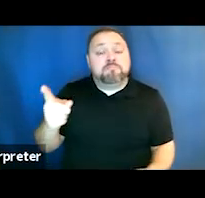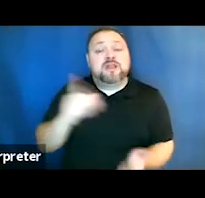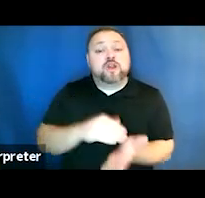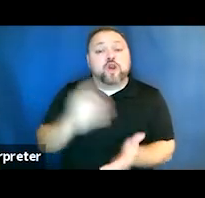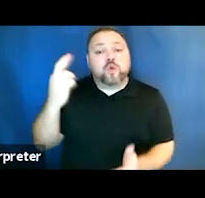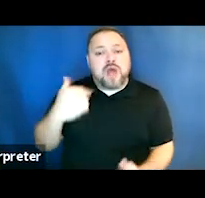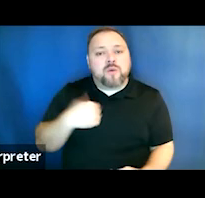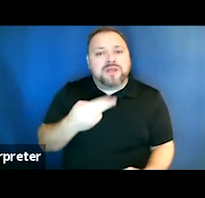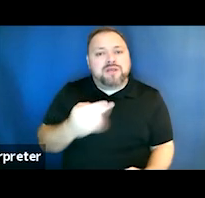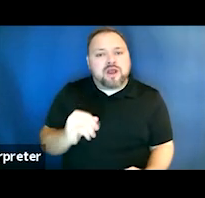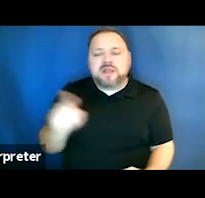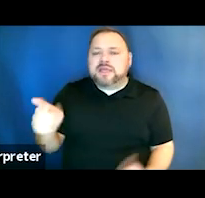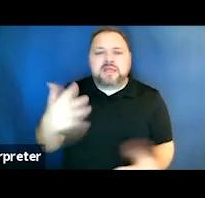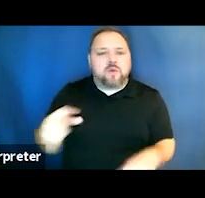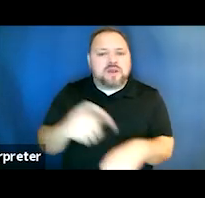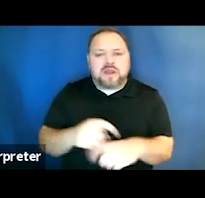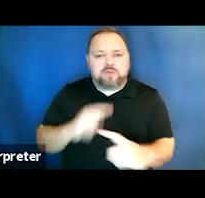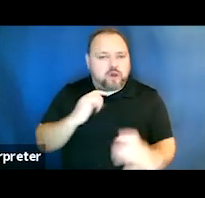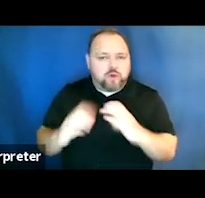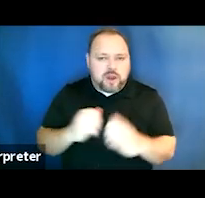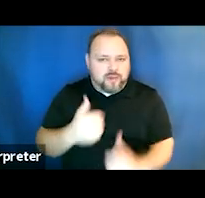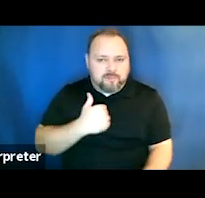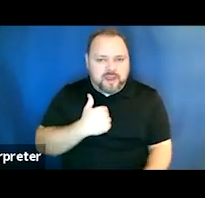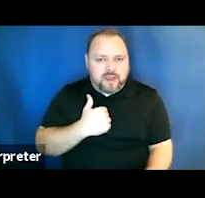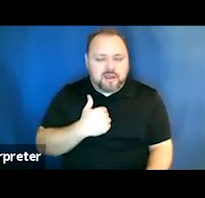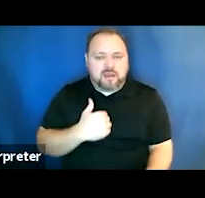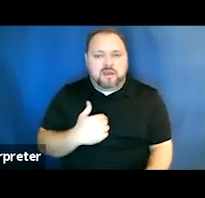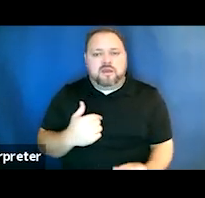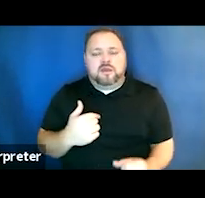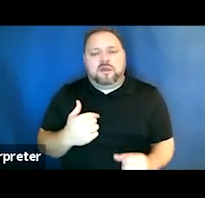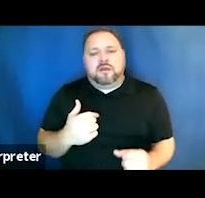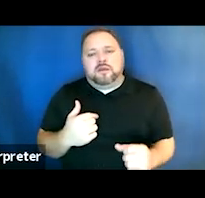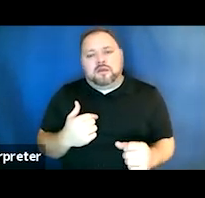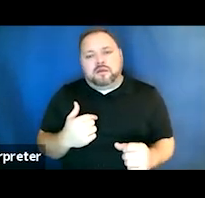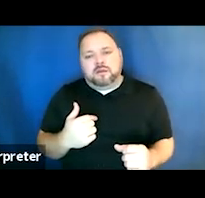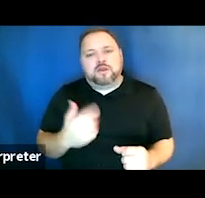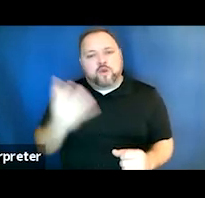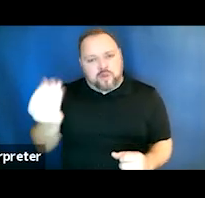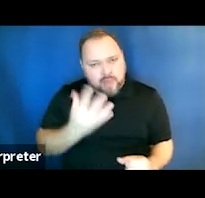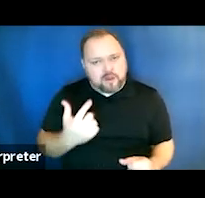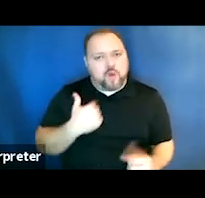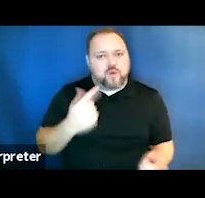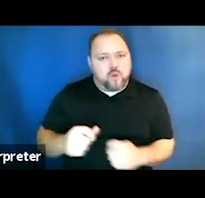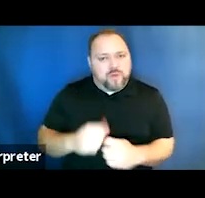he don't want to take the time to communicate with me to let me know what was going on with my child.